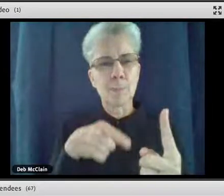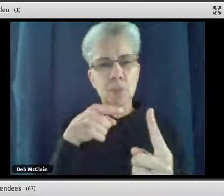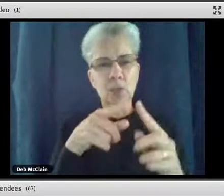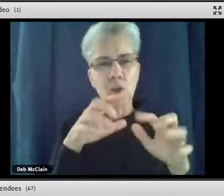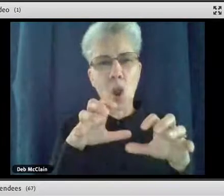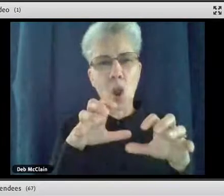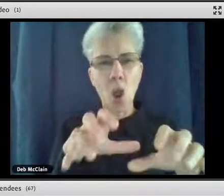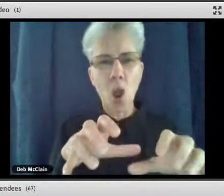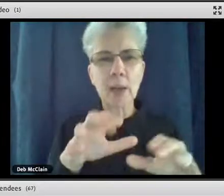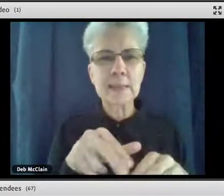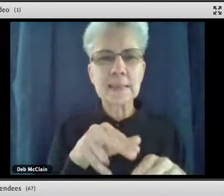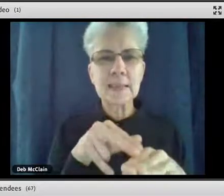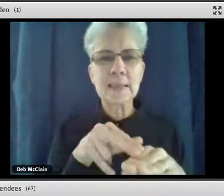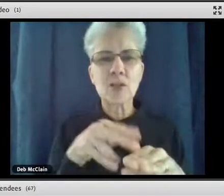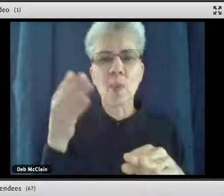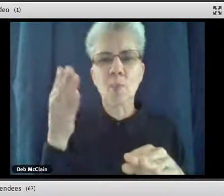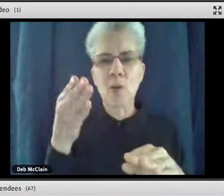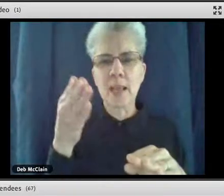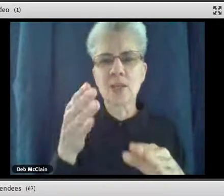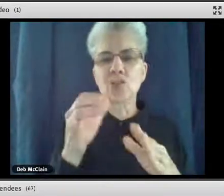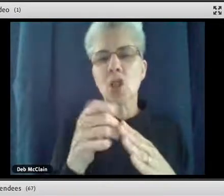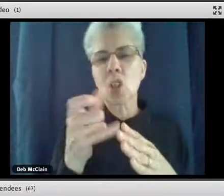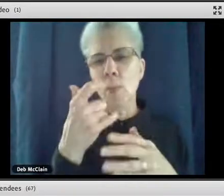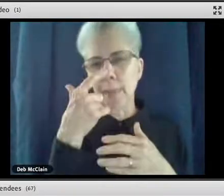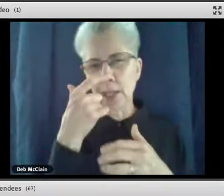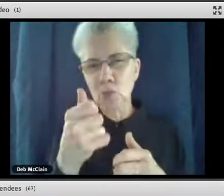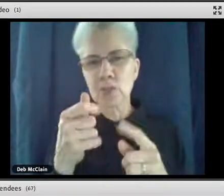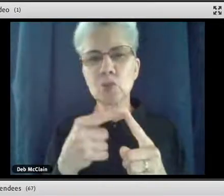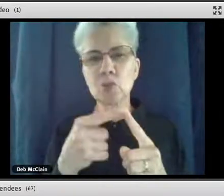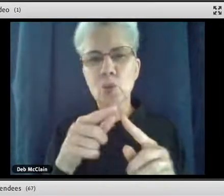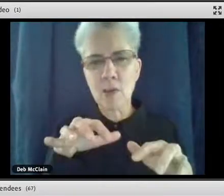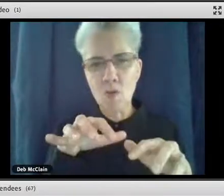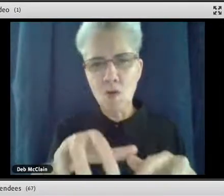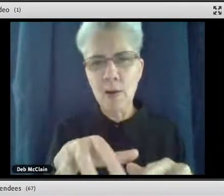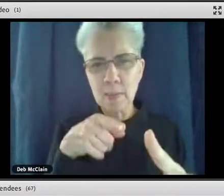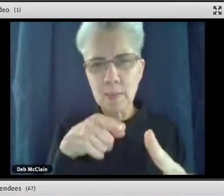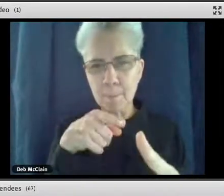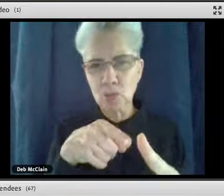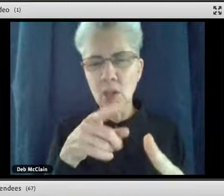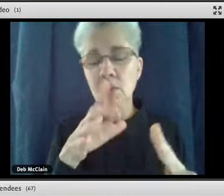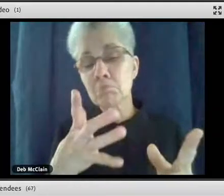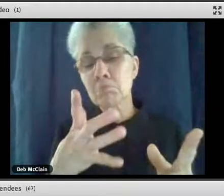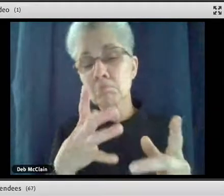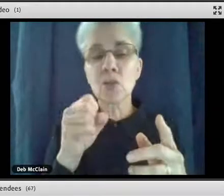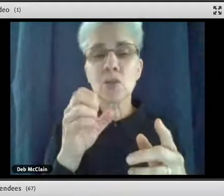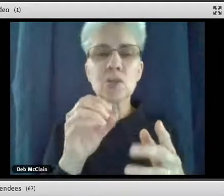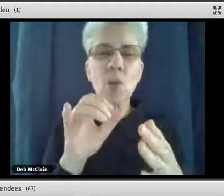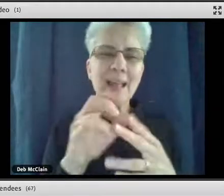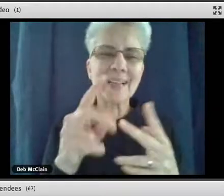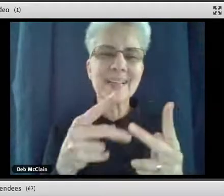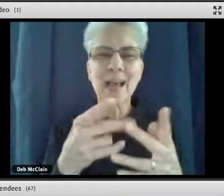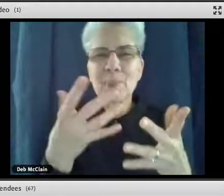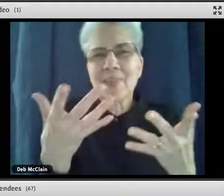Interesting, so aimed at a particular audience and nature of the presentation will make the item of little interest to other audiences were specialized.